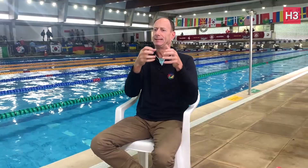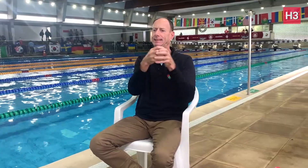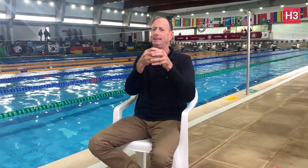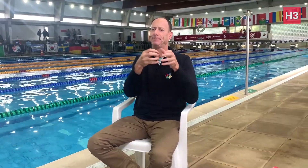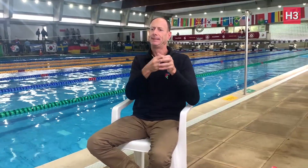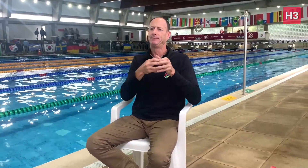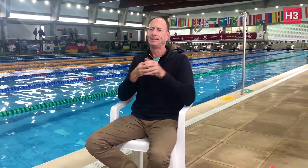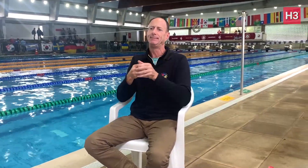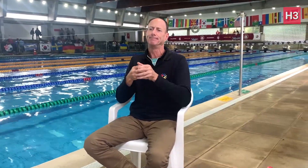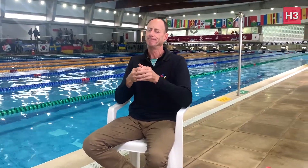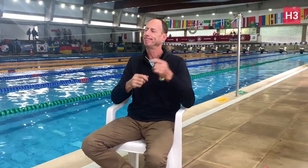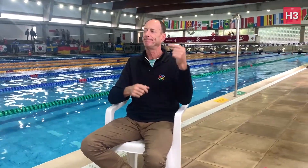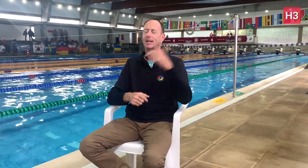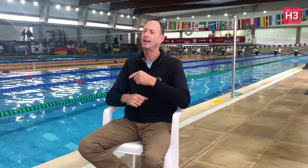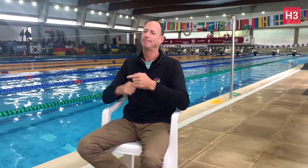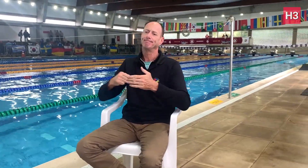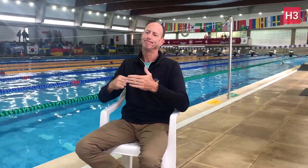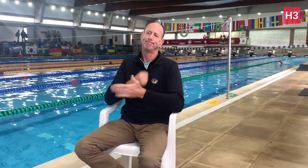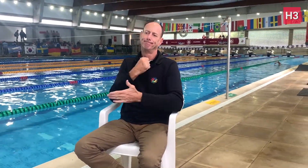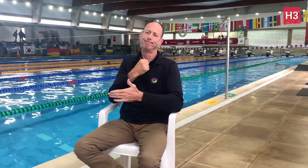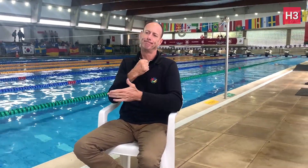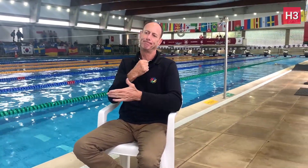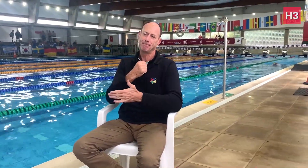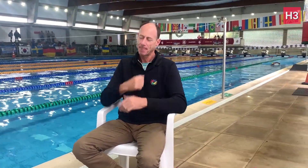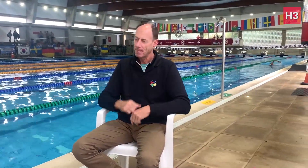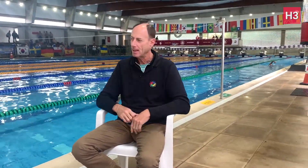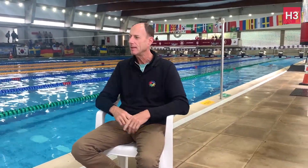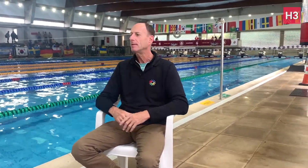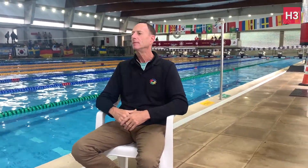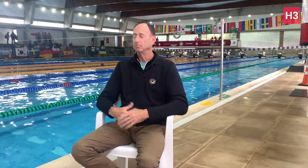Australia, New Zealand, and Canada.